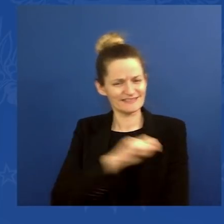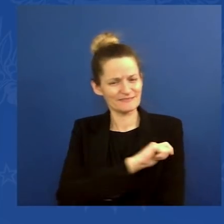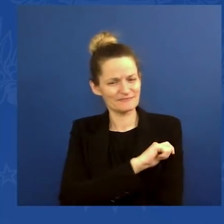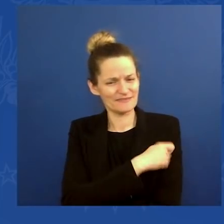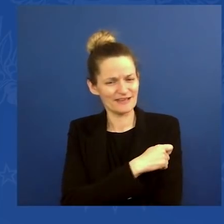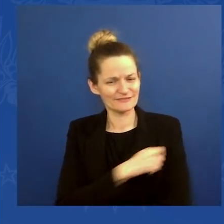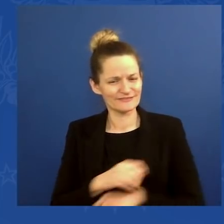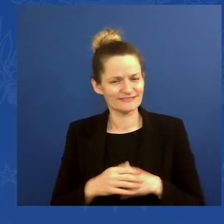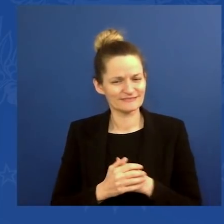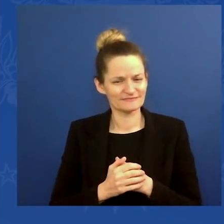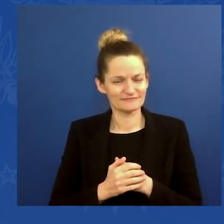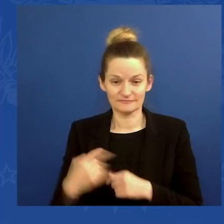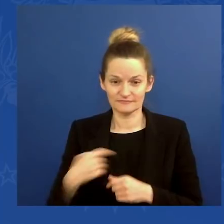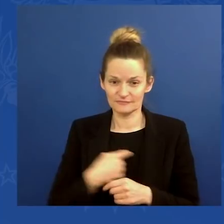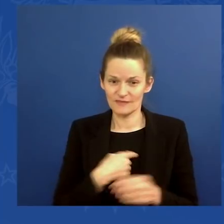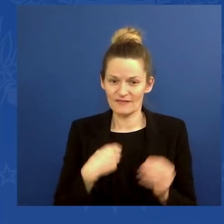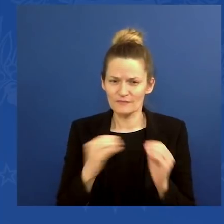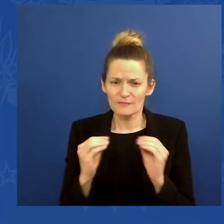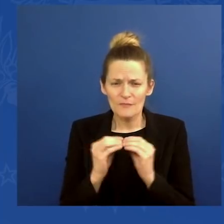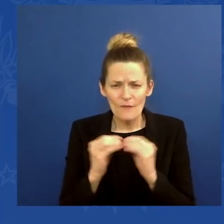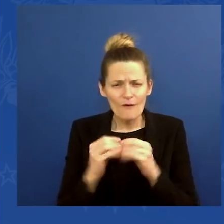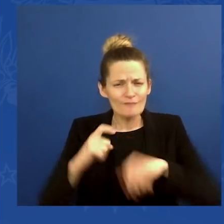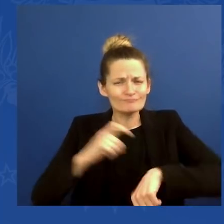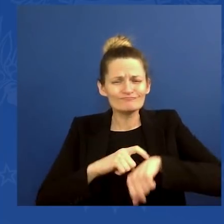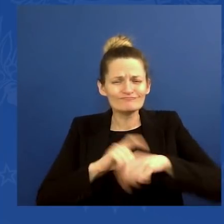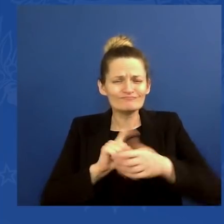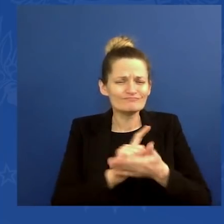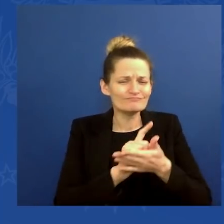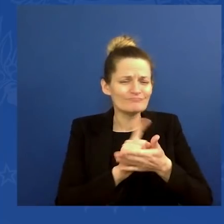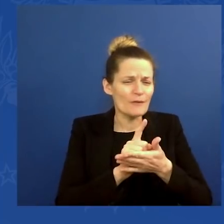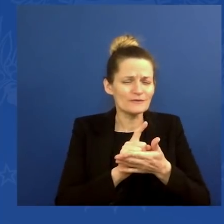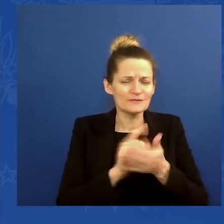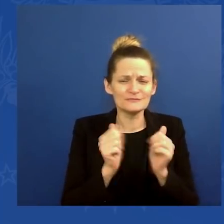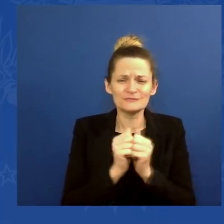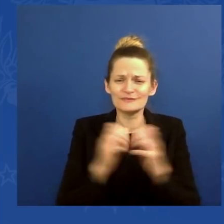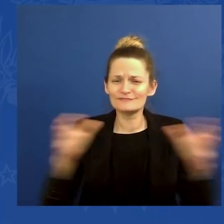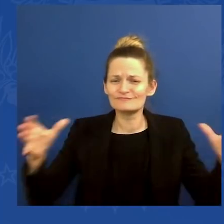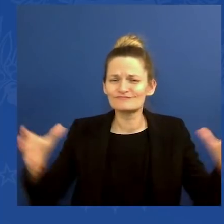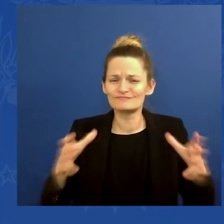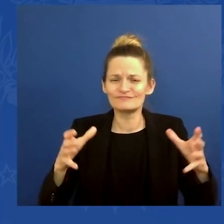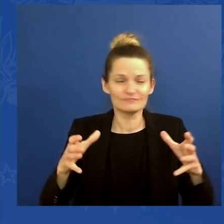well, not -- I shouldn't say "a few" -- we should have more times like this where Democrats and Republicans get together,